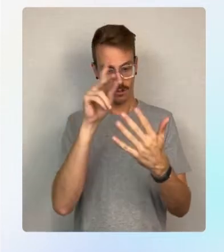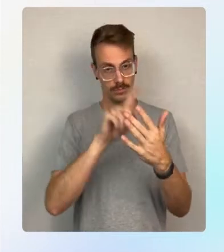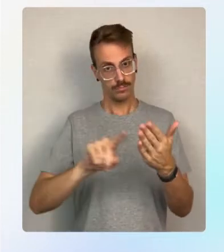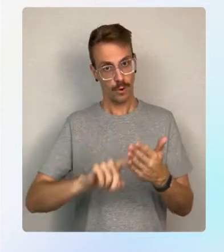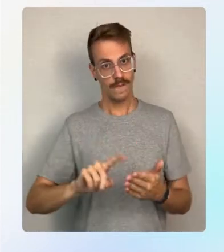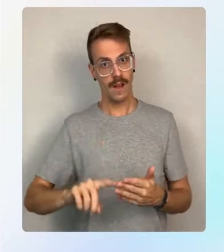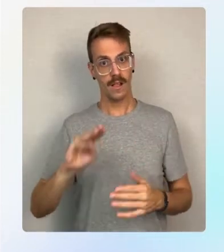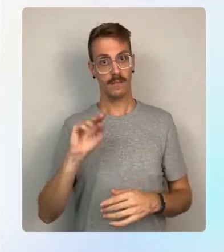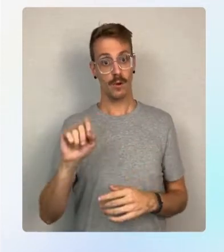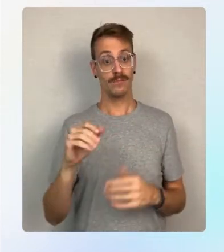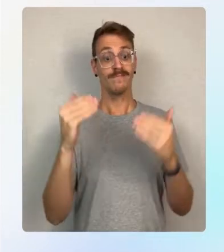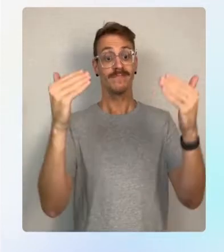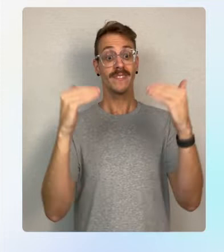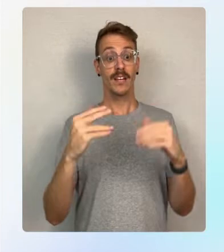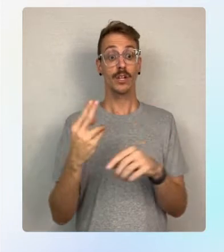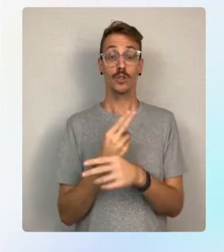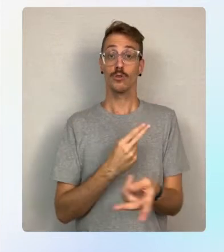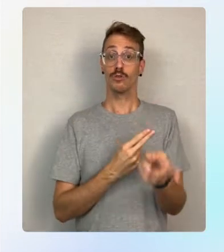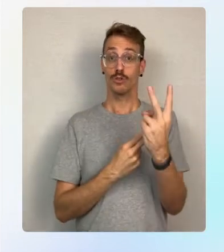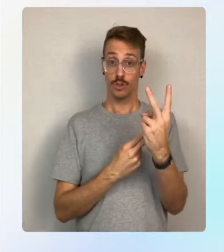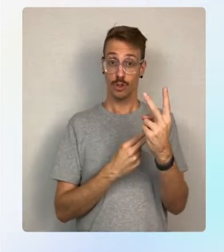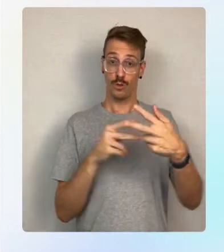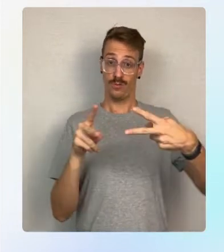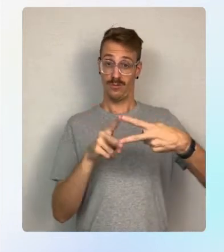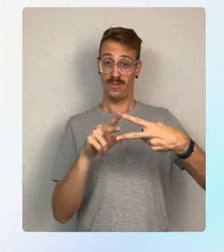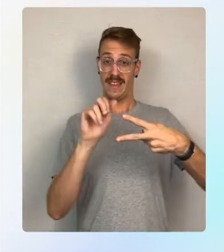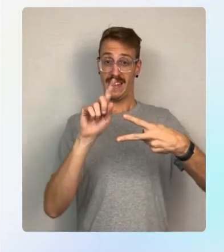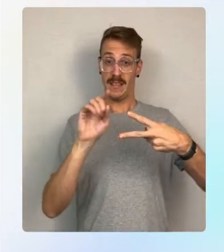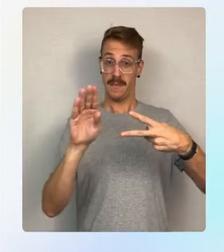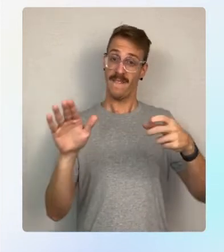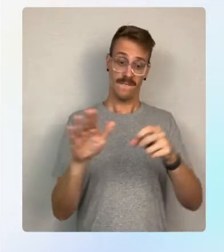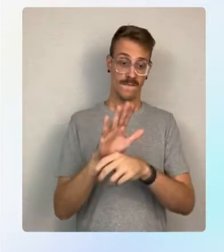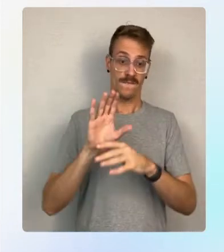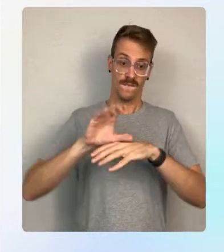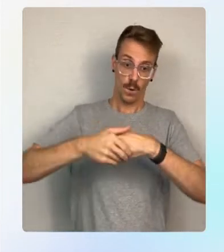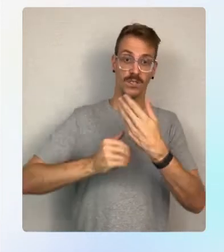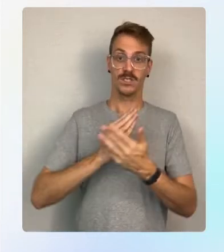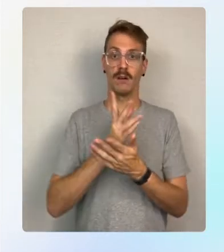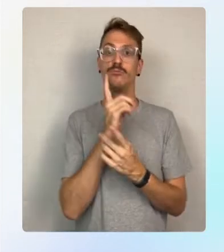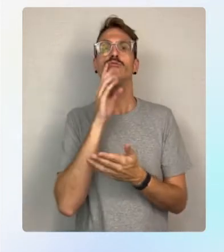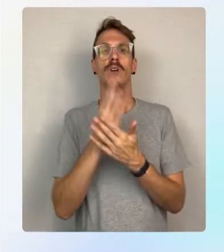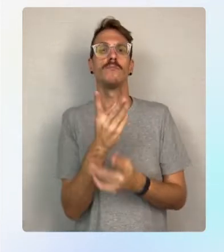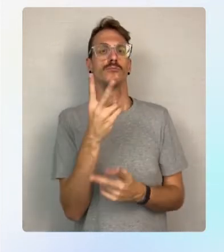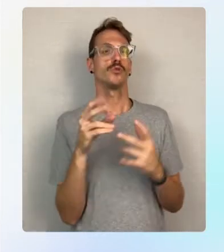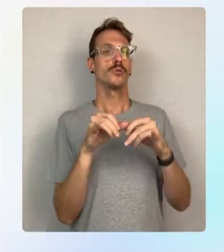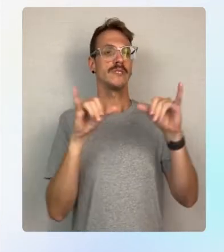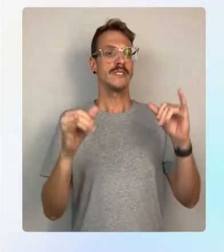Then, we will use two ADB force-stop commands to stop two system services.